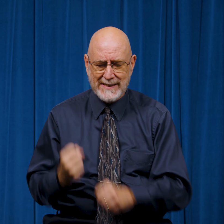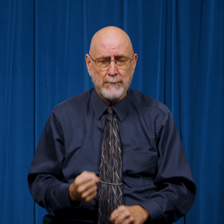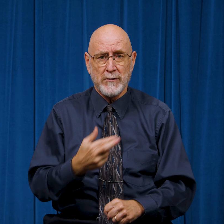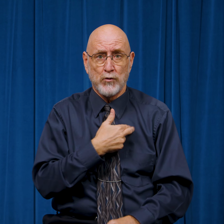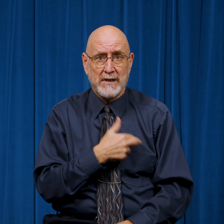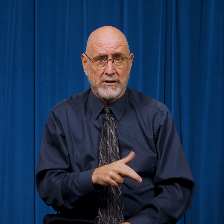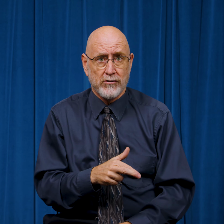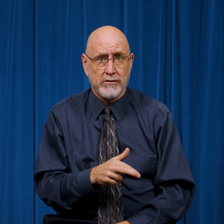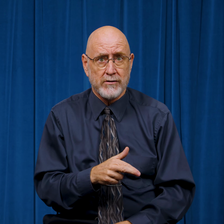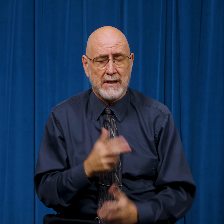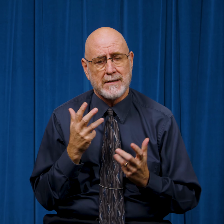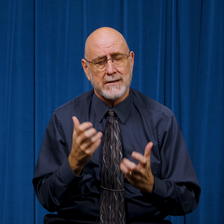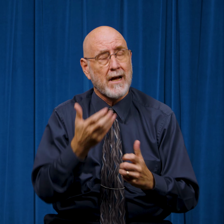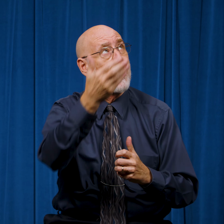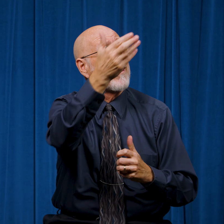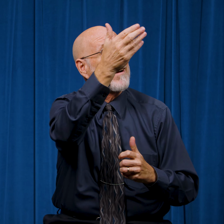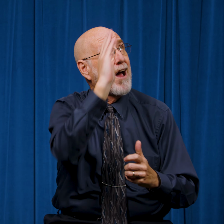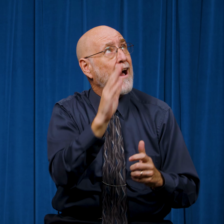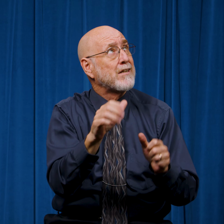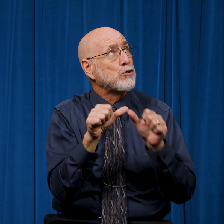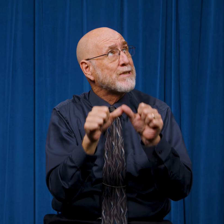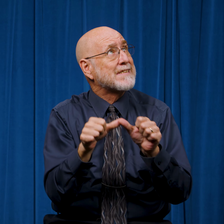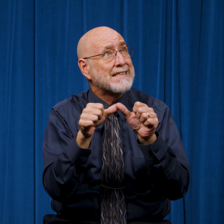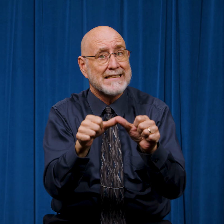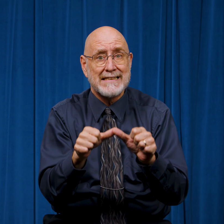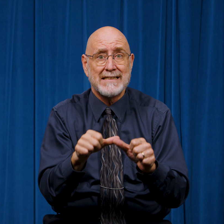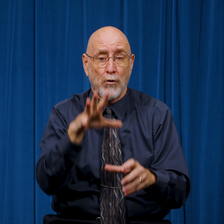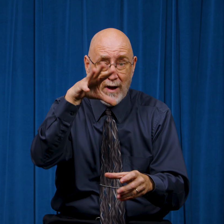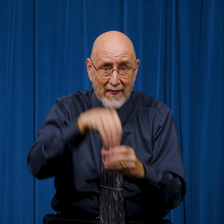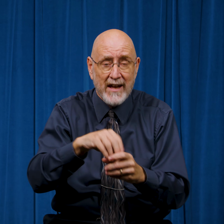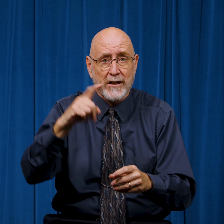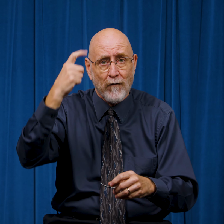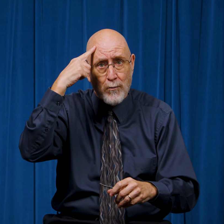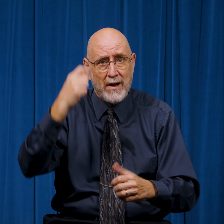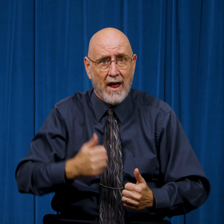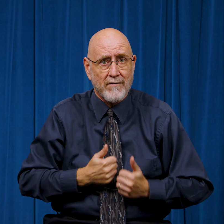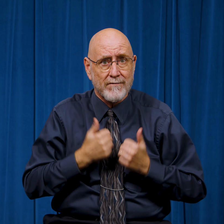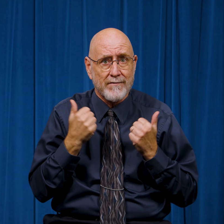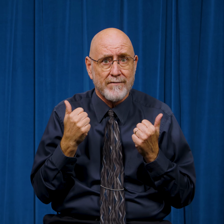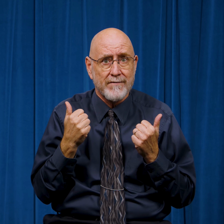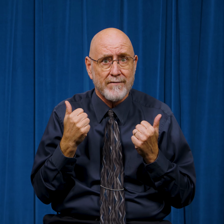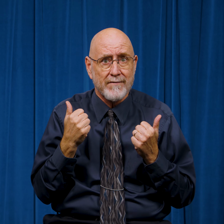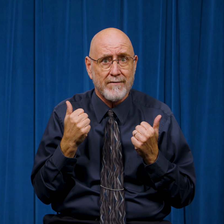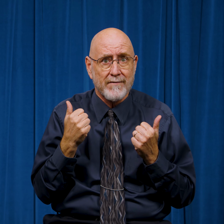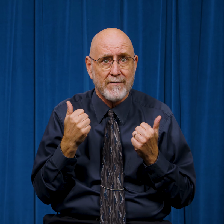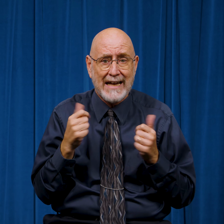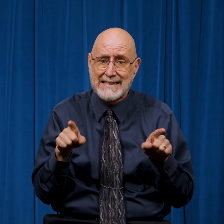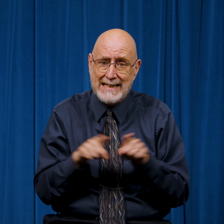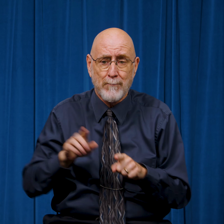and desiring God to exist in government life as much as their personal life.